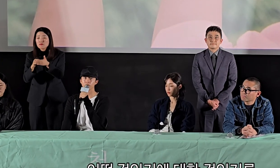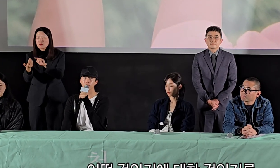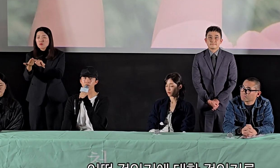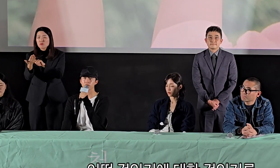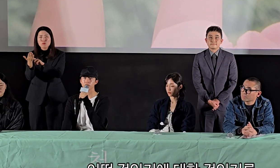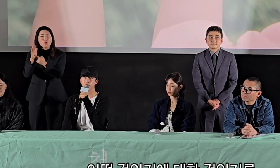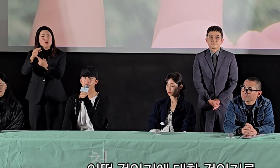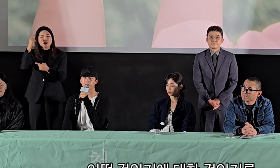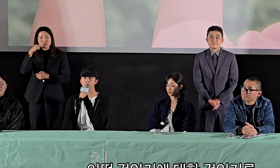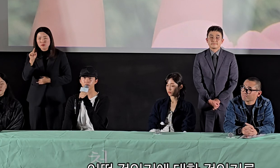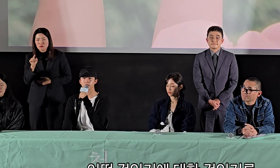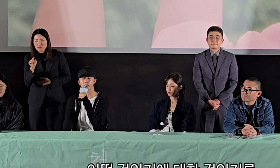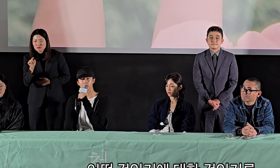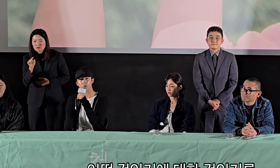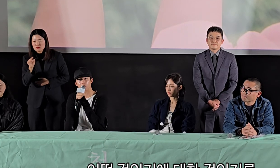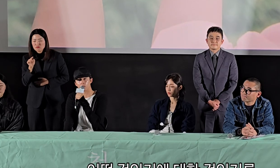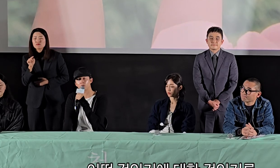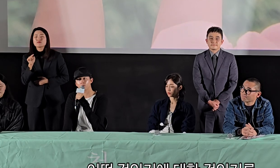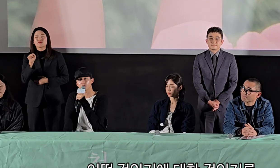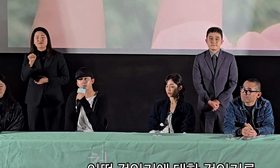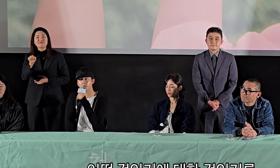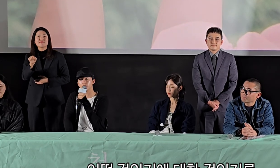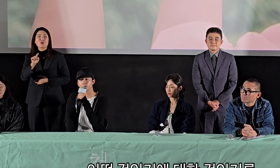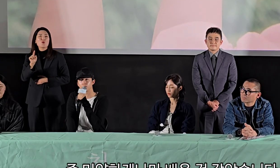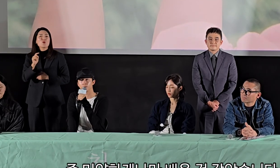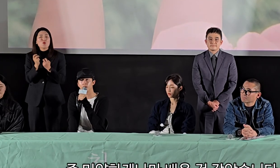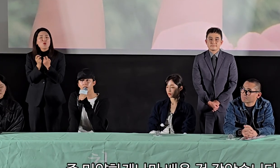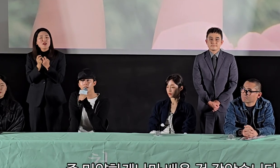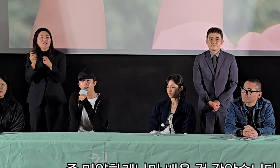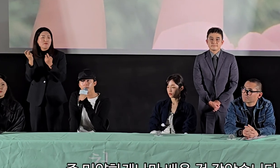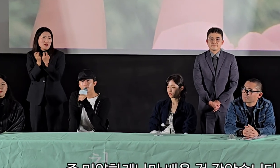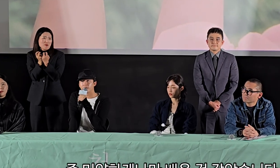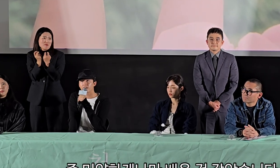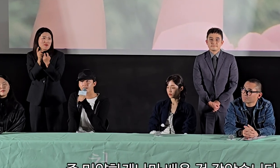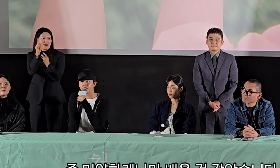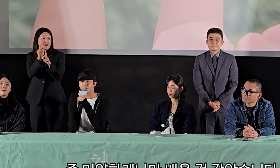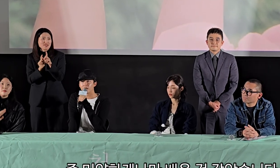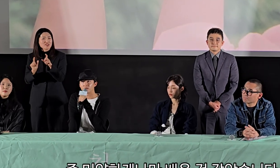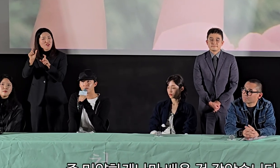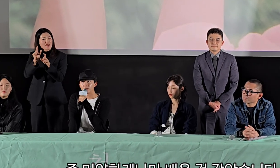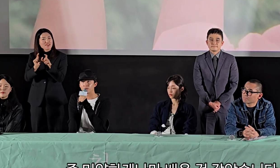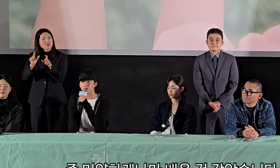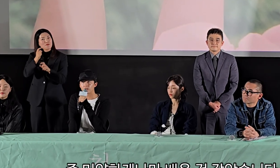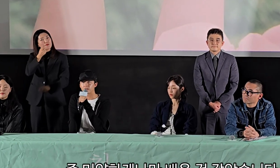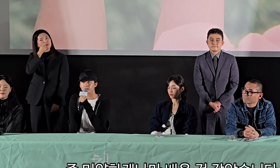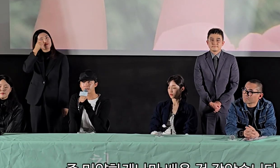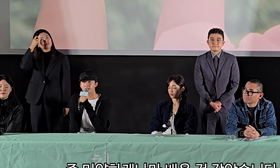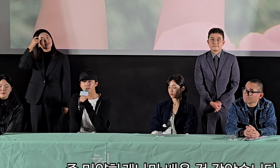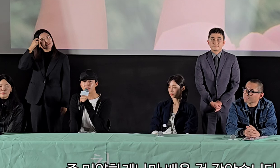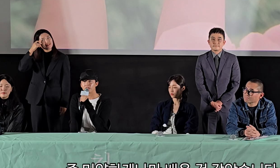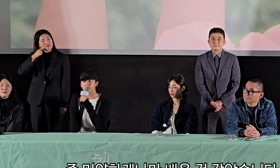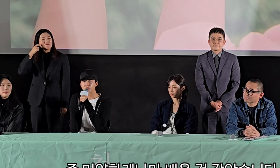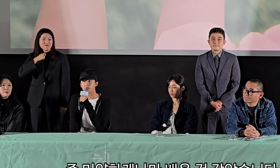someone’s heart, even if just a little.